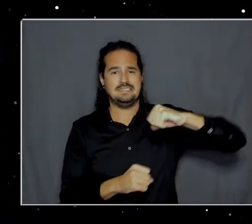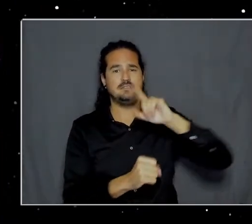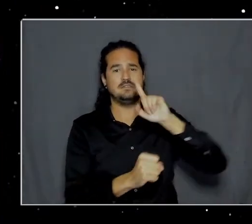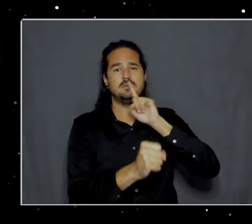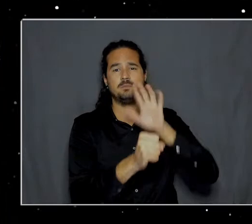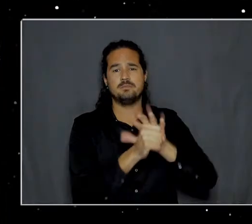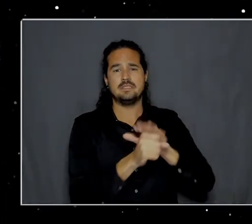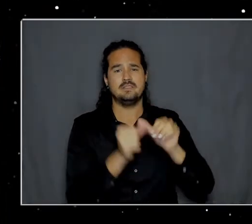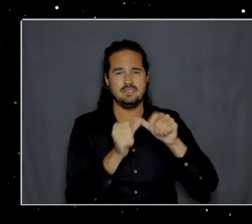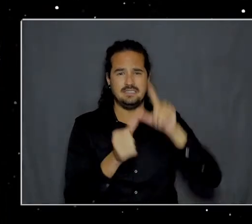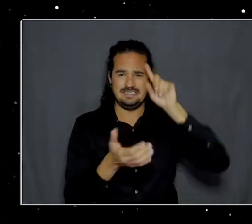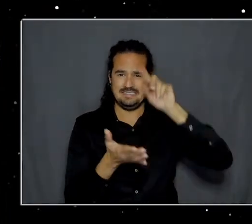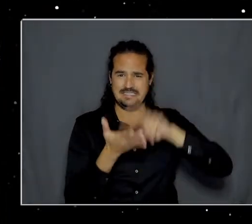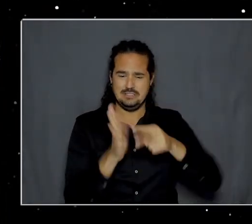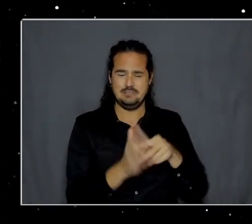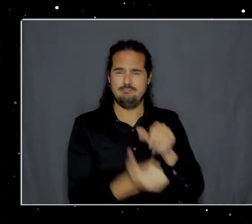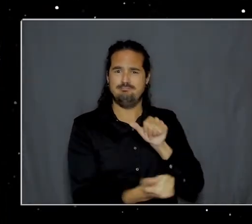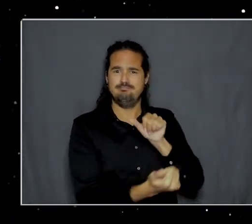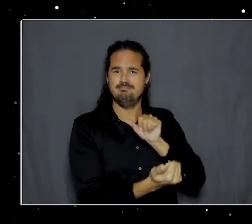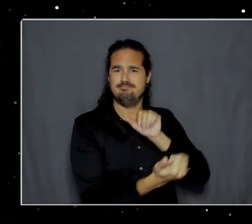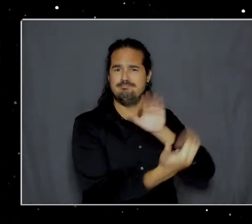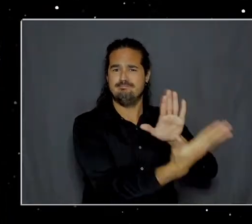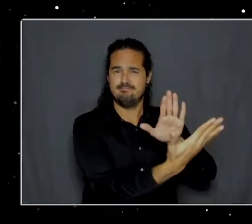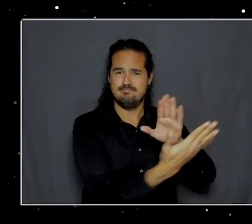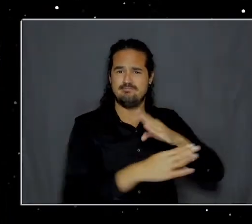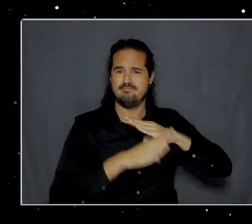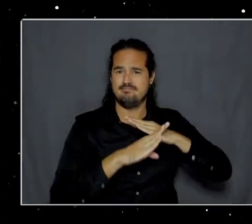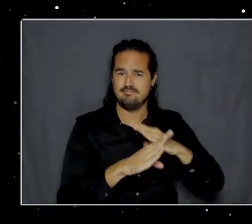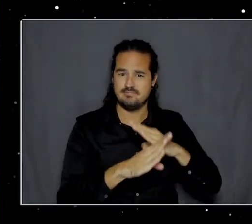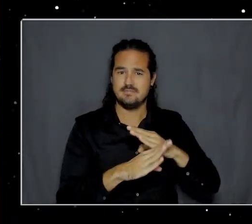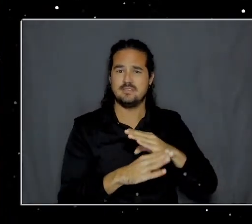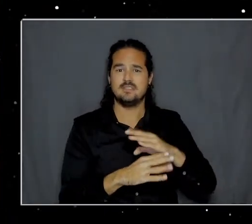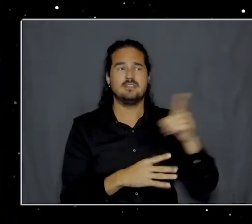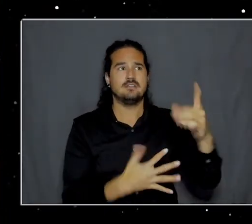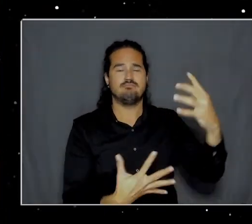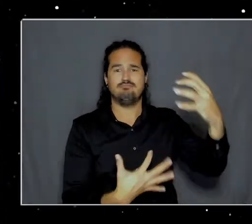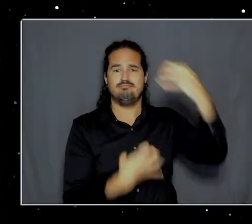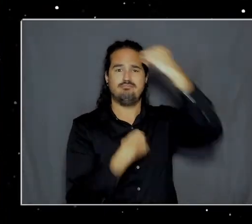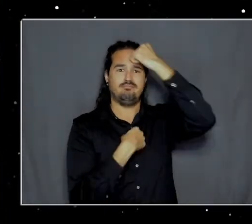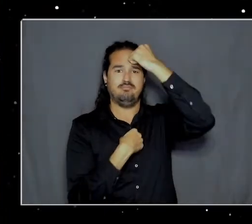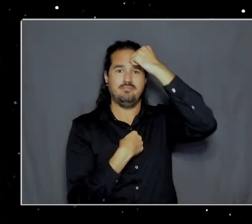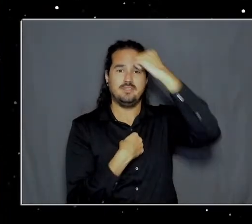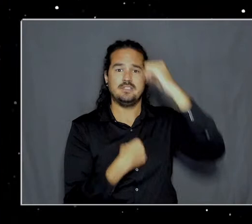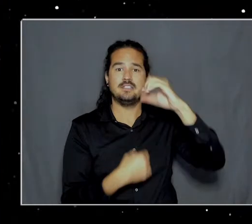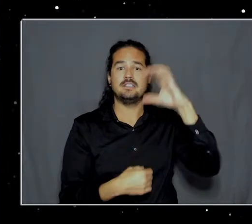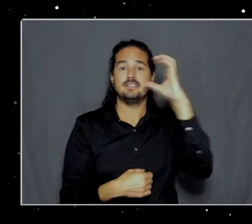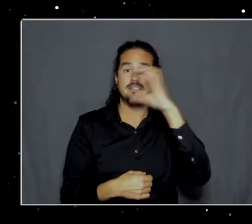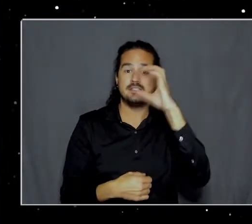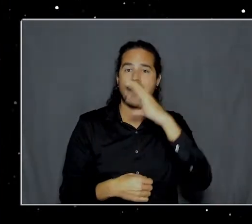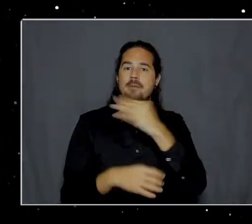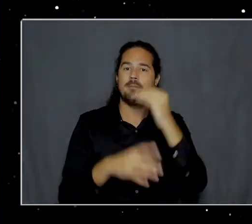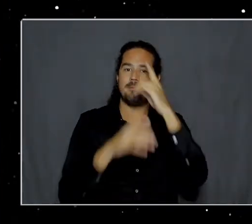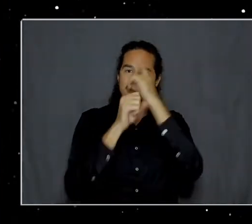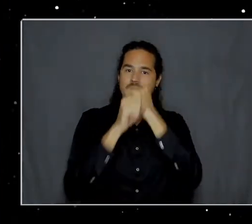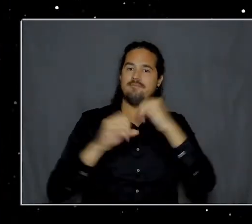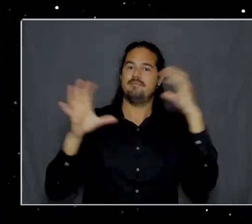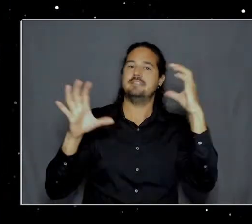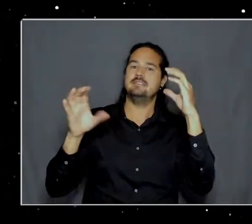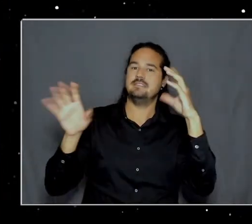ADDRESSING THE OUTCOMES OF THE DOCTRINE OF DISCOVERY AND THE MYTH OF MANIFEST DESTINY,